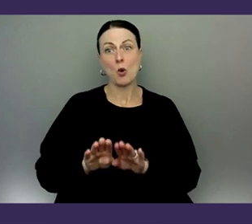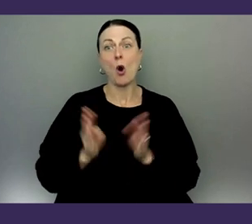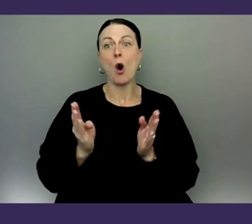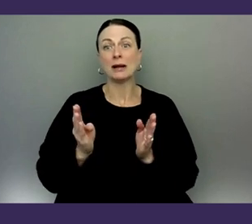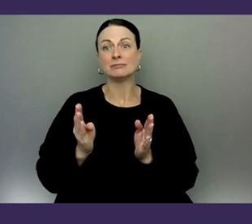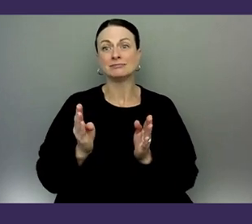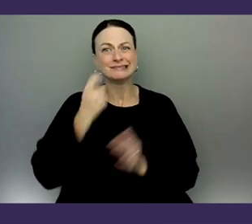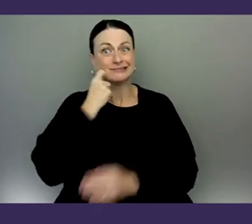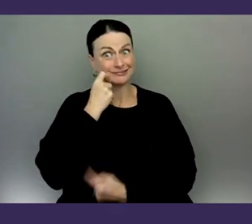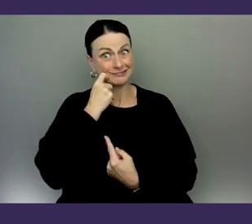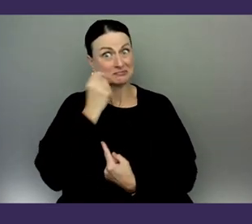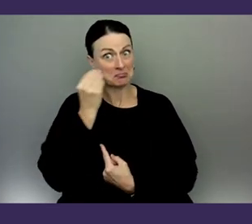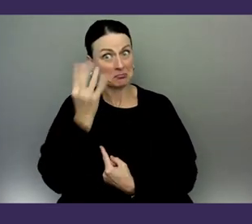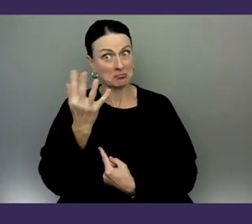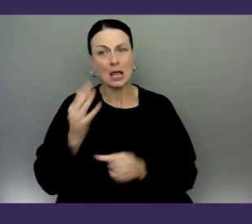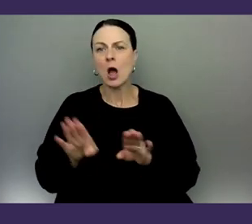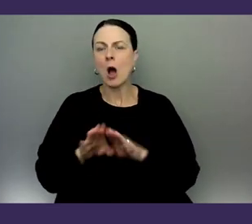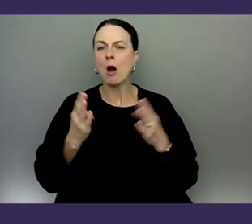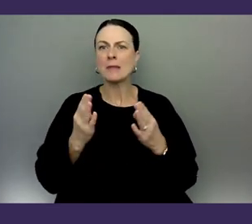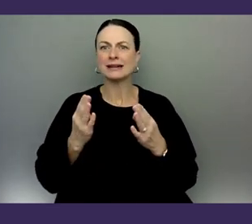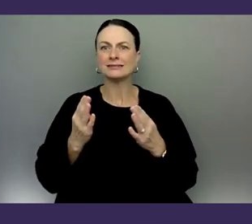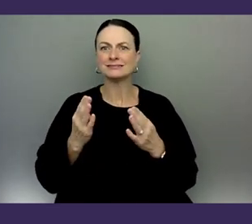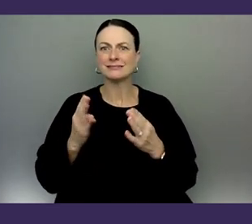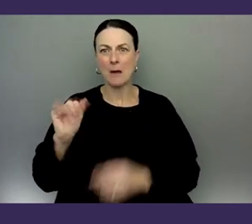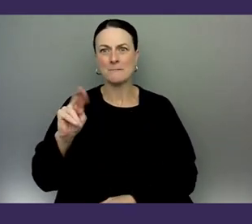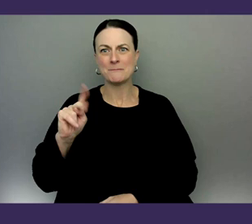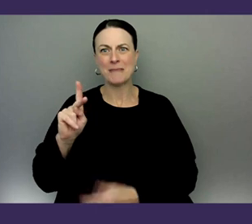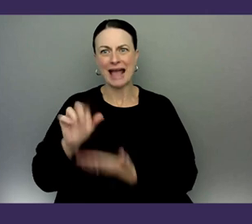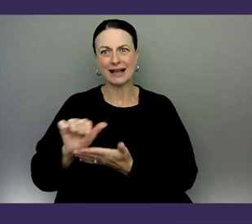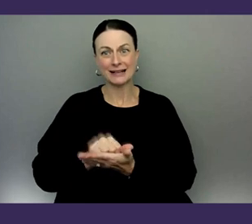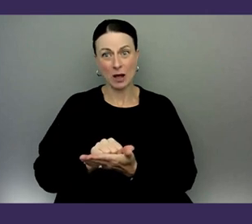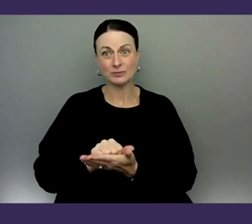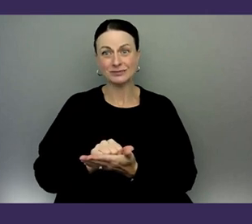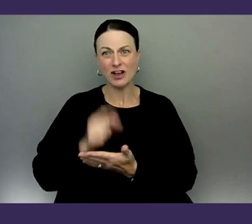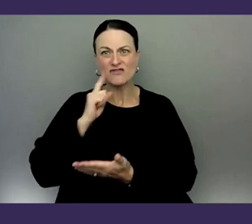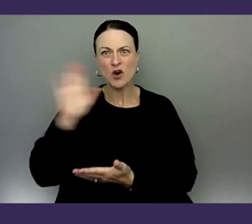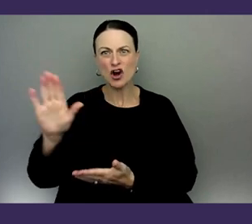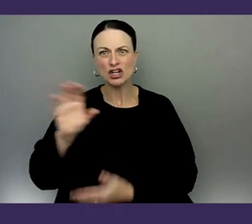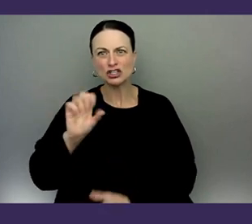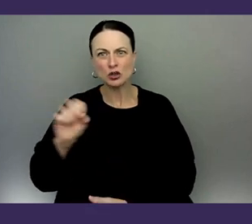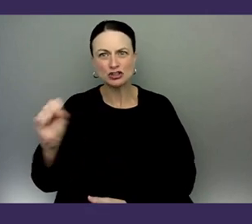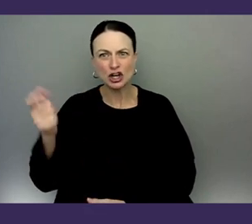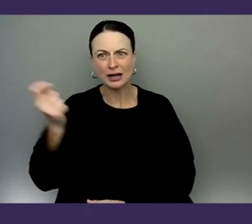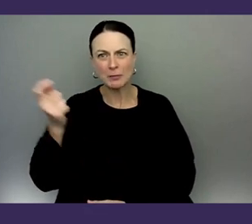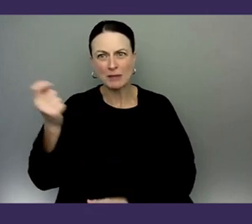recently, we had to open up bank accounts for her social security benefits,